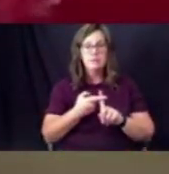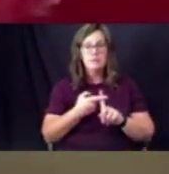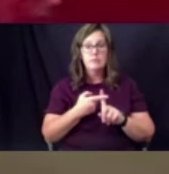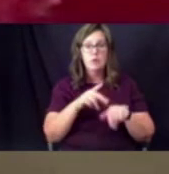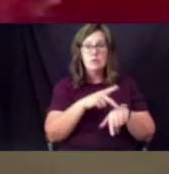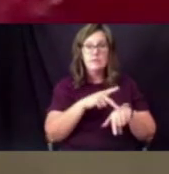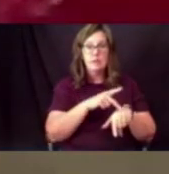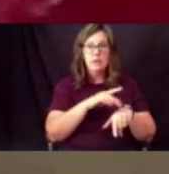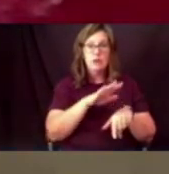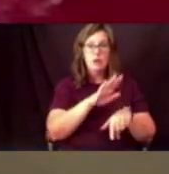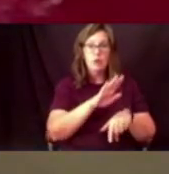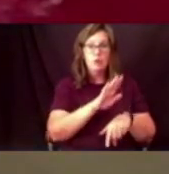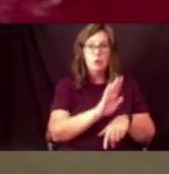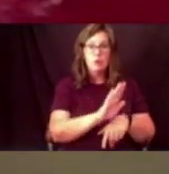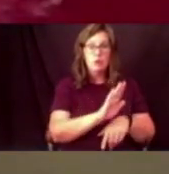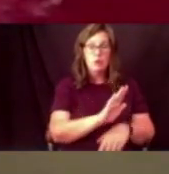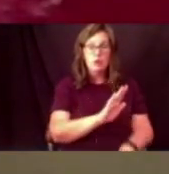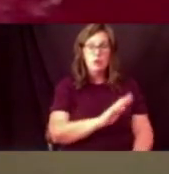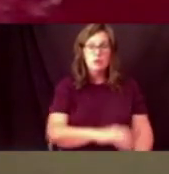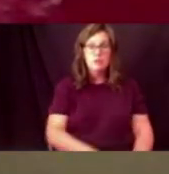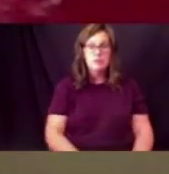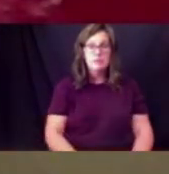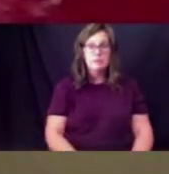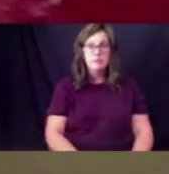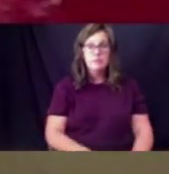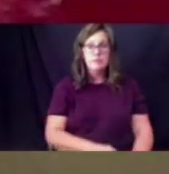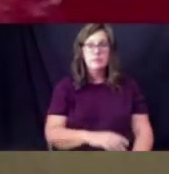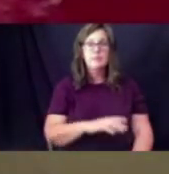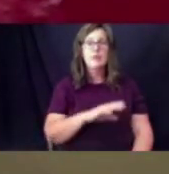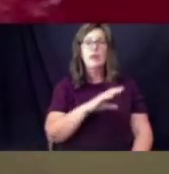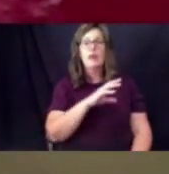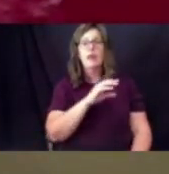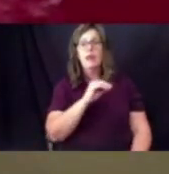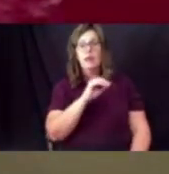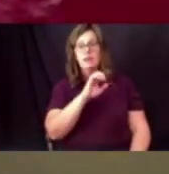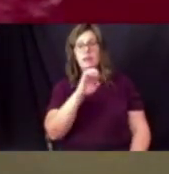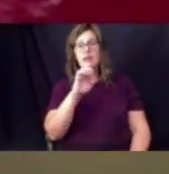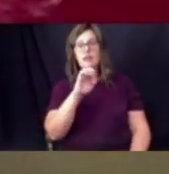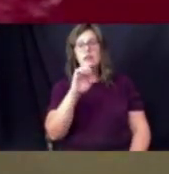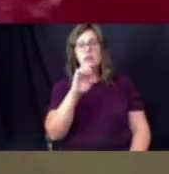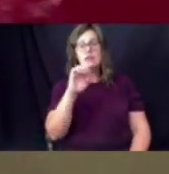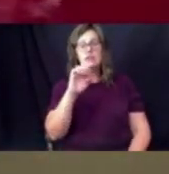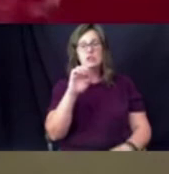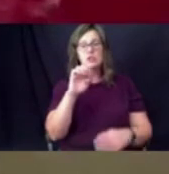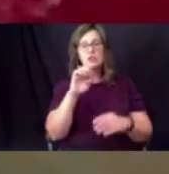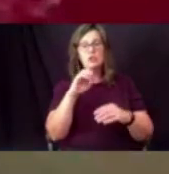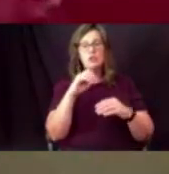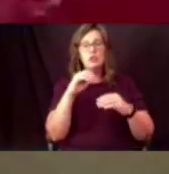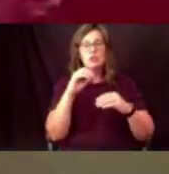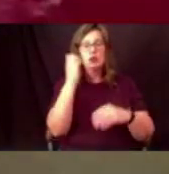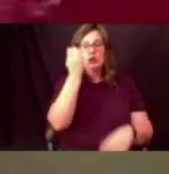and eastern european descent her mom and i were having a discussion about because she she asked me